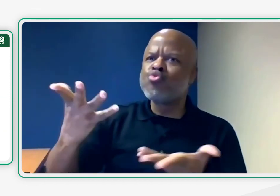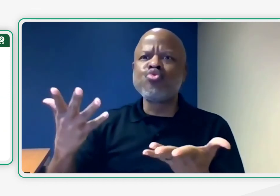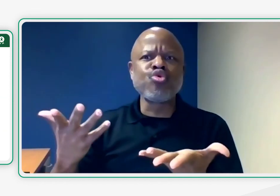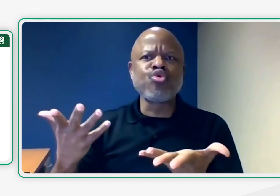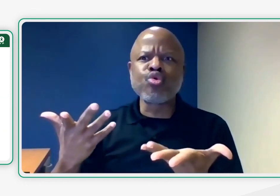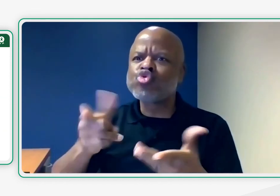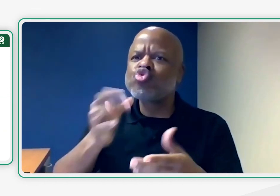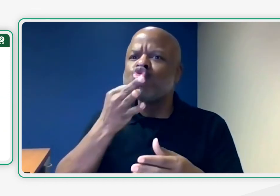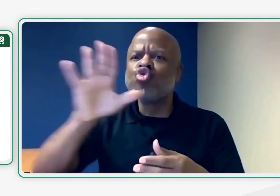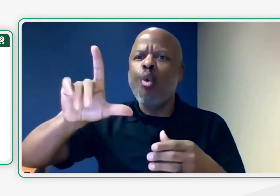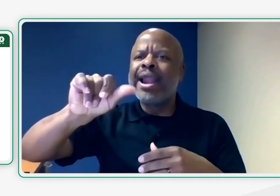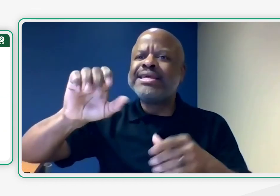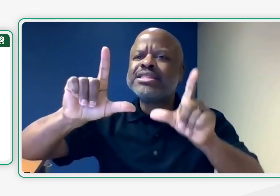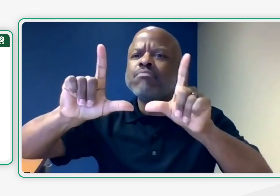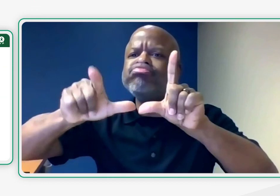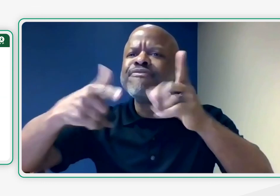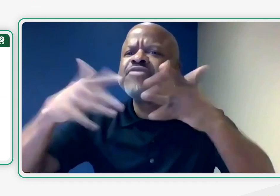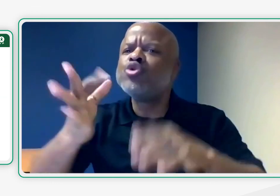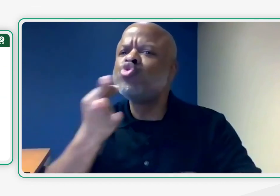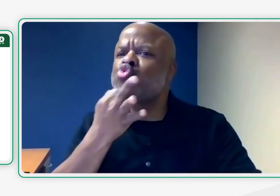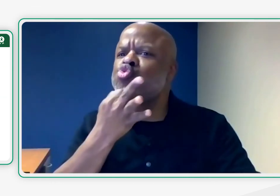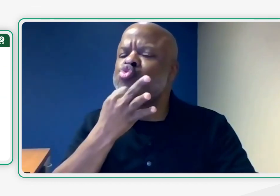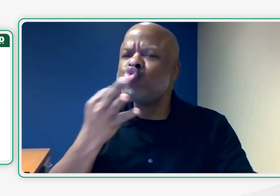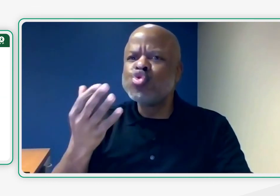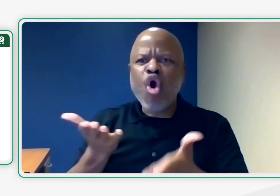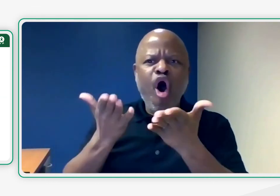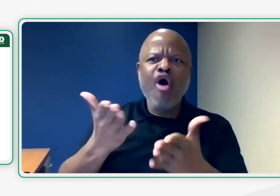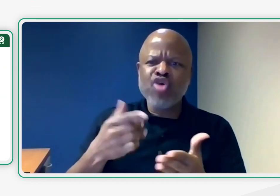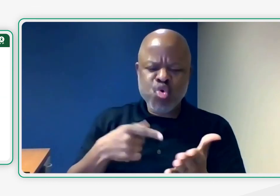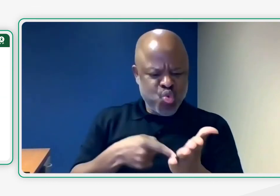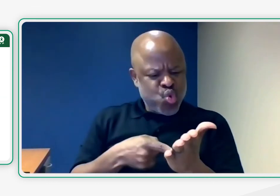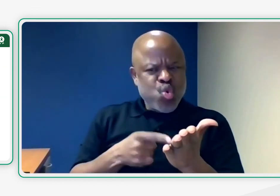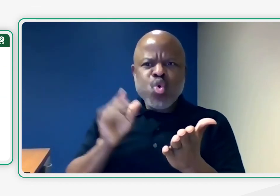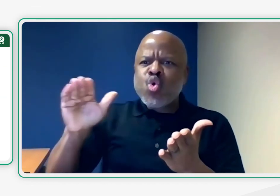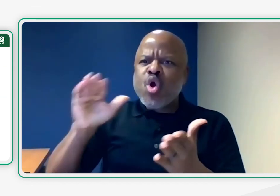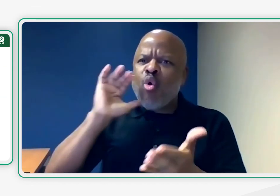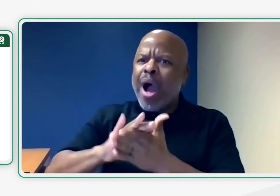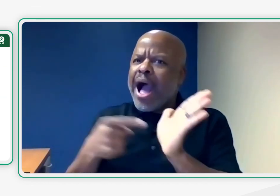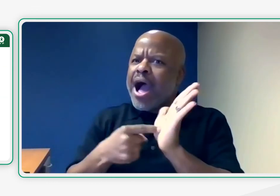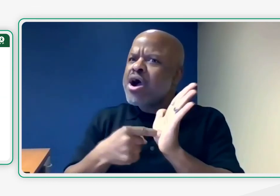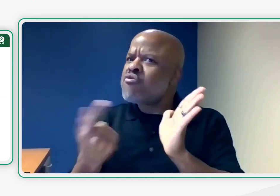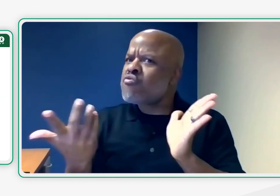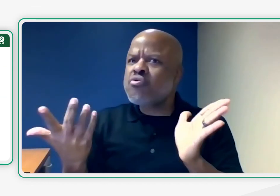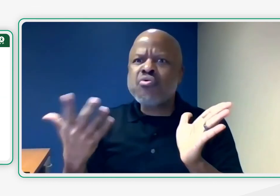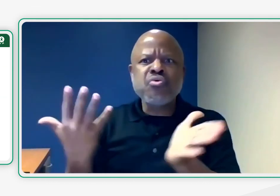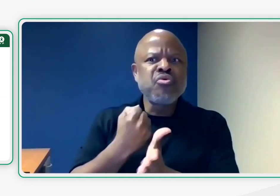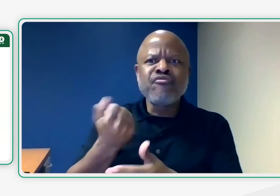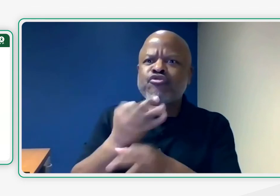And we realized that this BMW had over $5,550 in value.